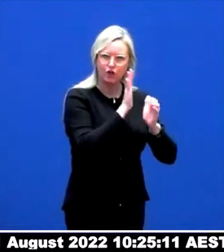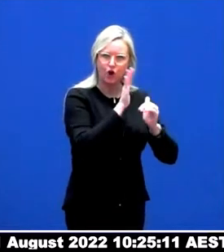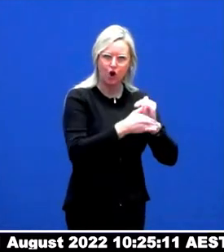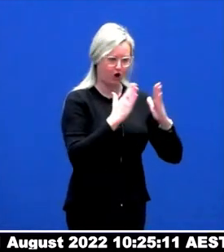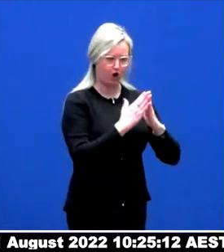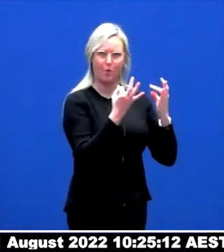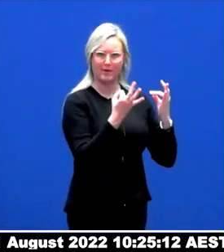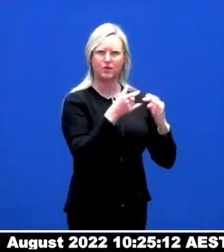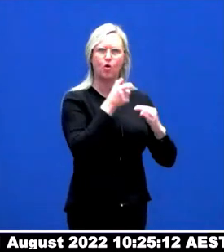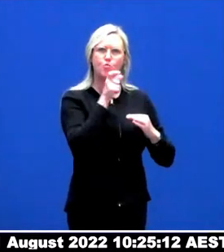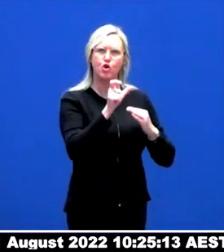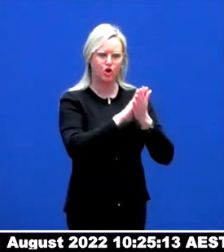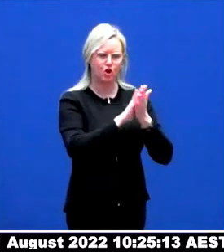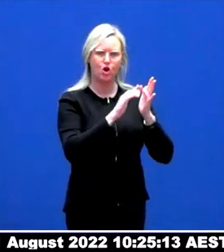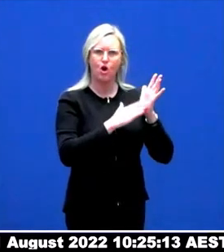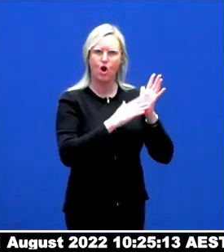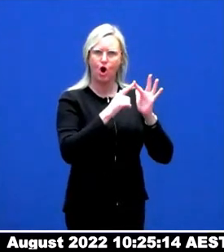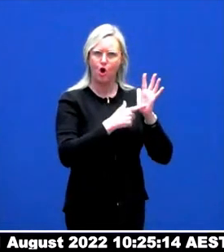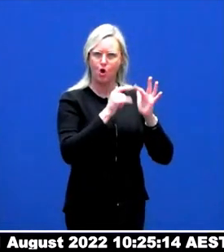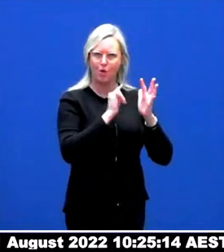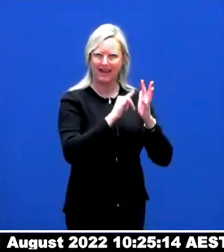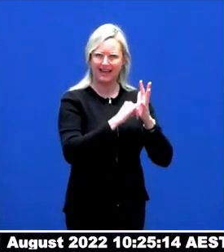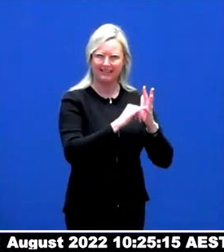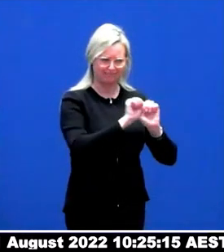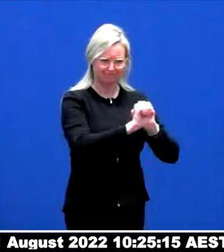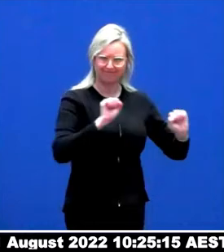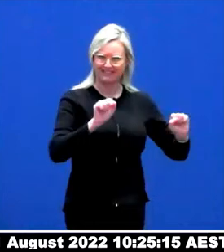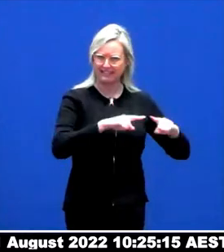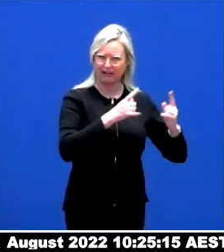What's the definition that applies in relation to this Agreement?